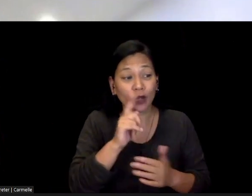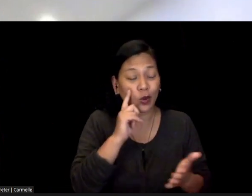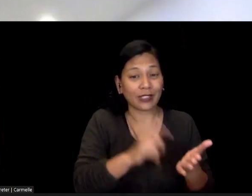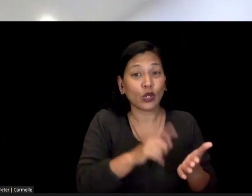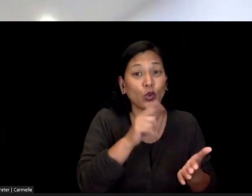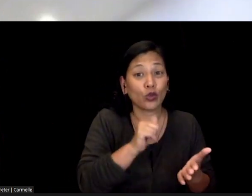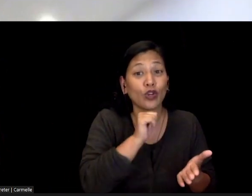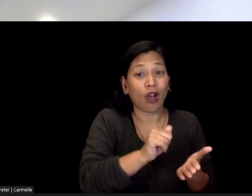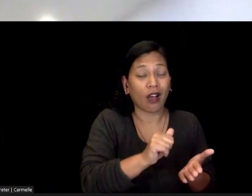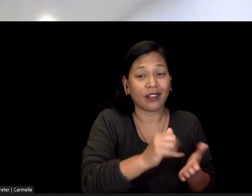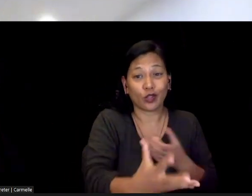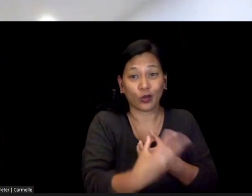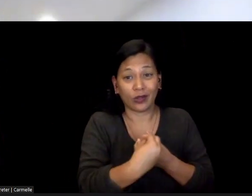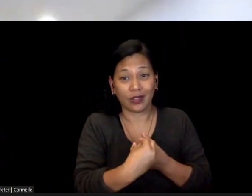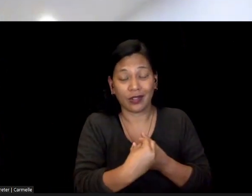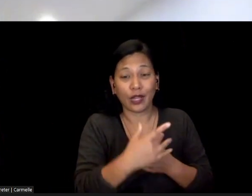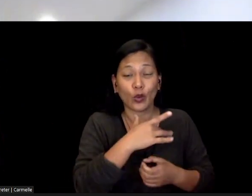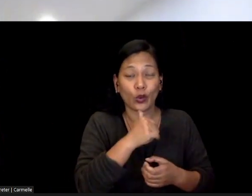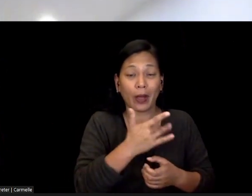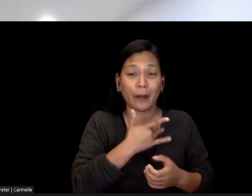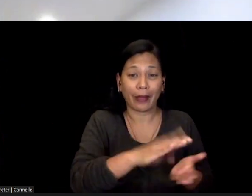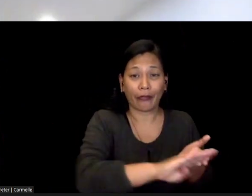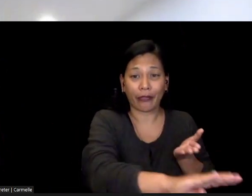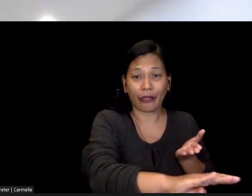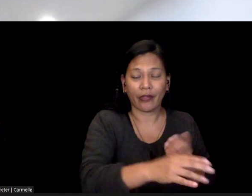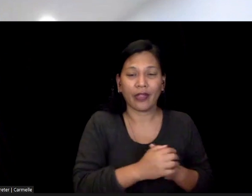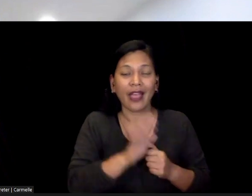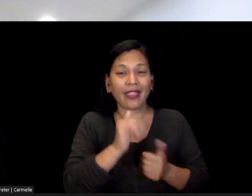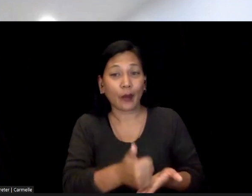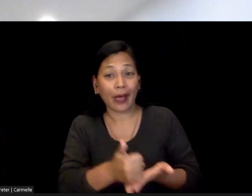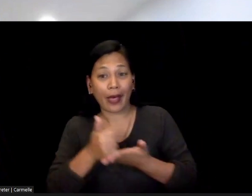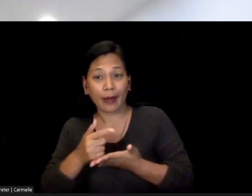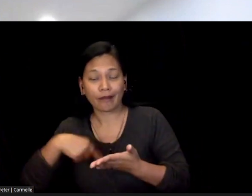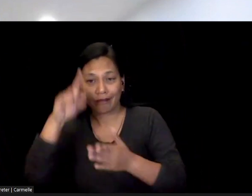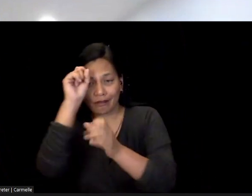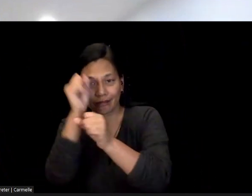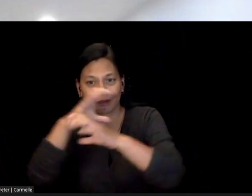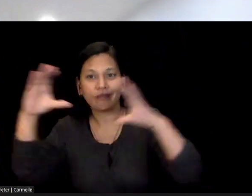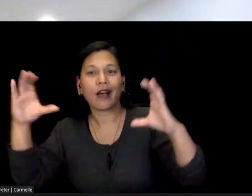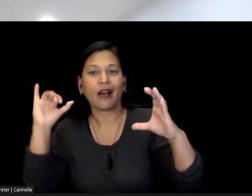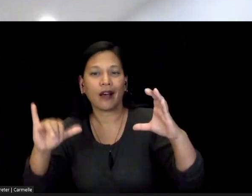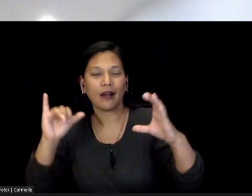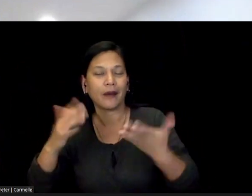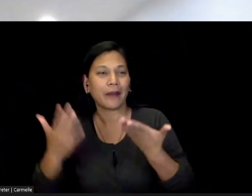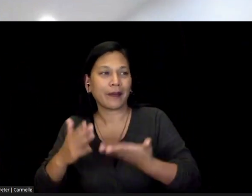I think that will give us kind of another tool in our tool belt to say, okay, we need, we need a program now for, uh,